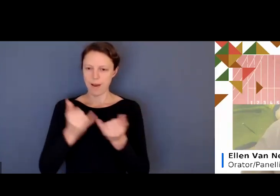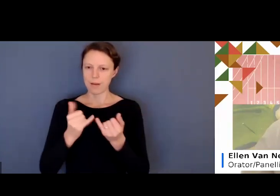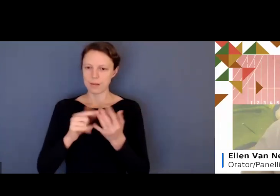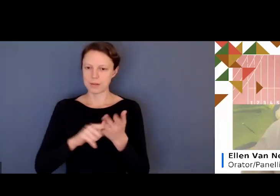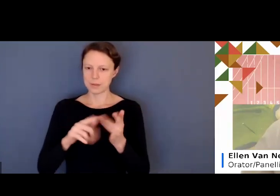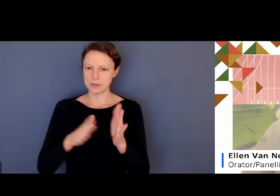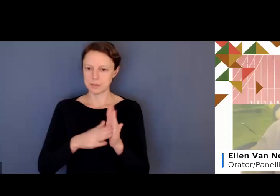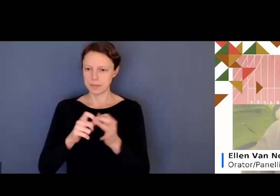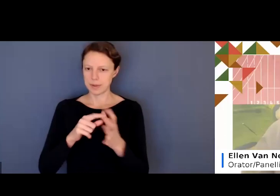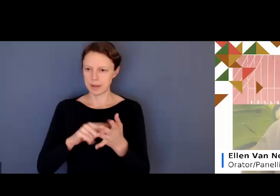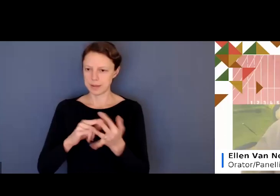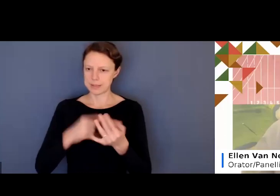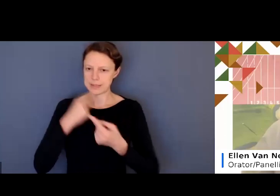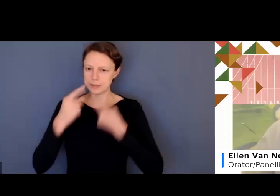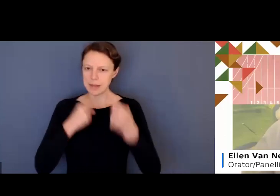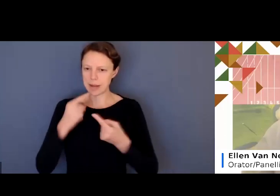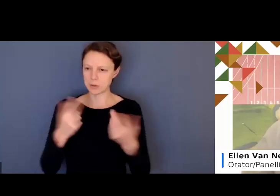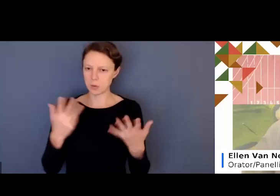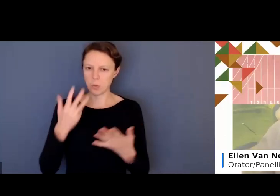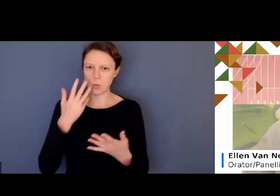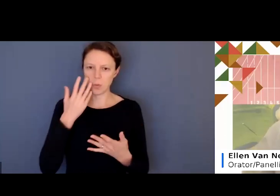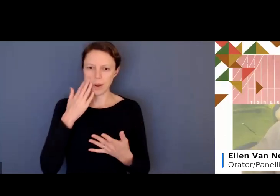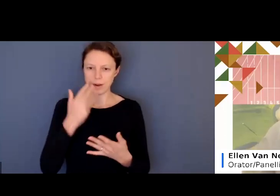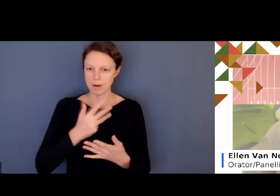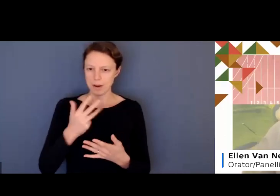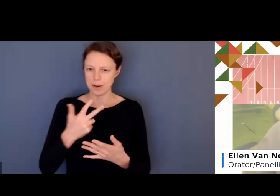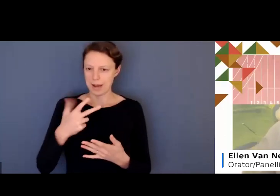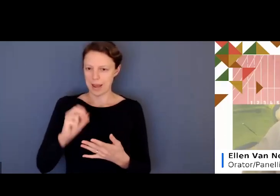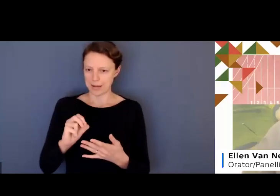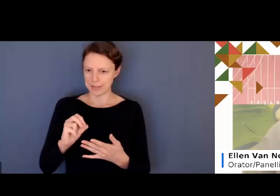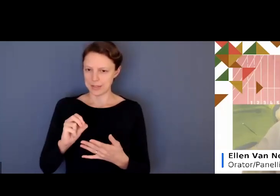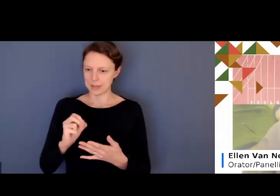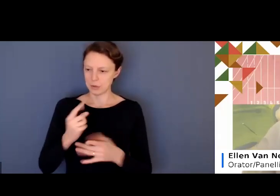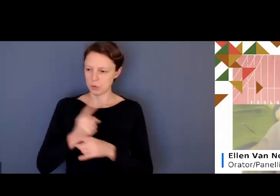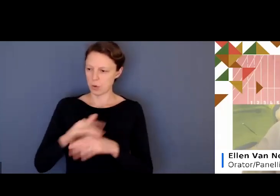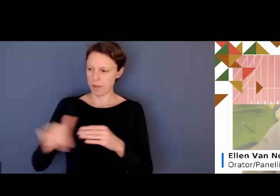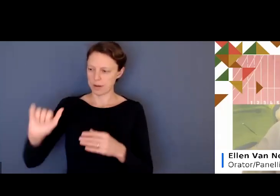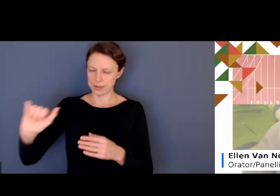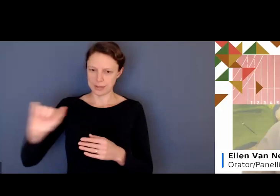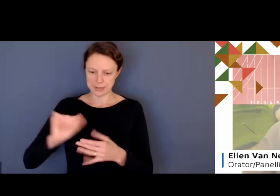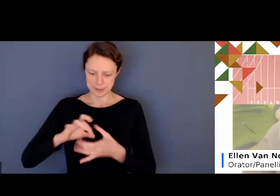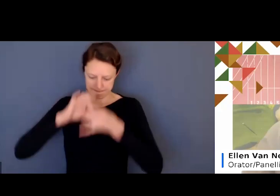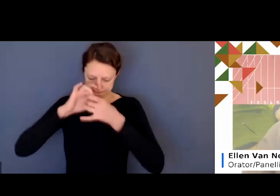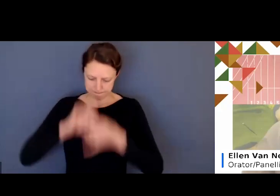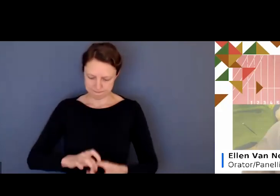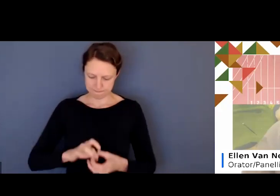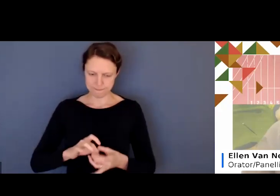of his unbroken connection to Barkindji country. On this continent,